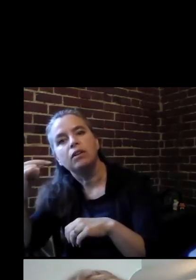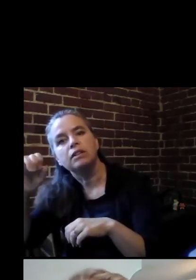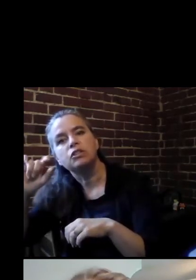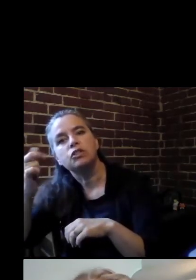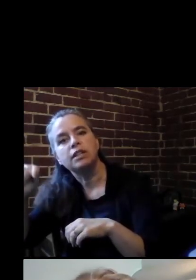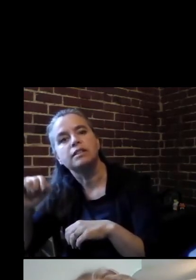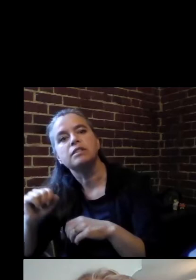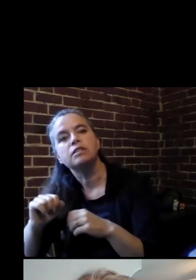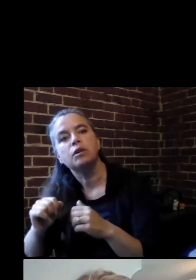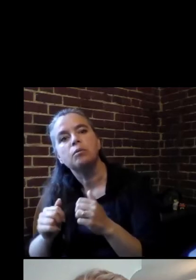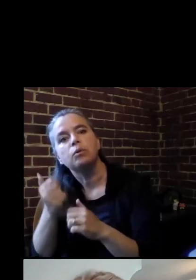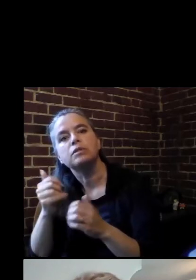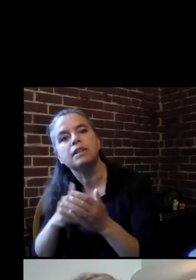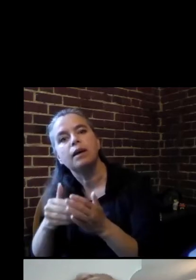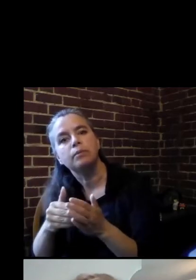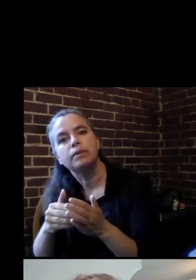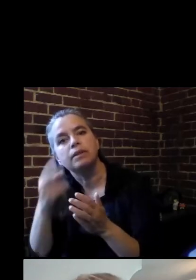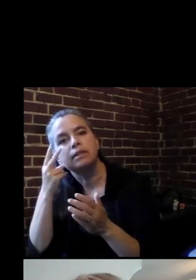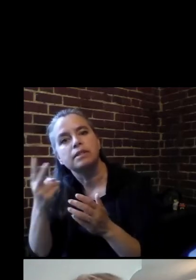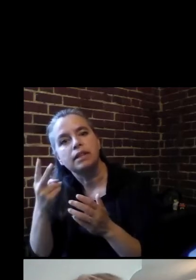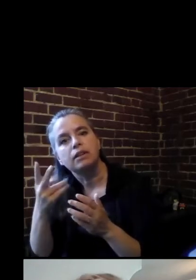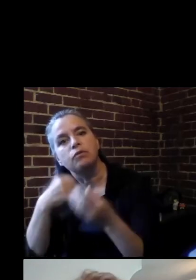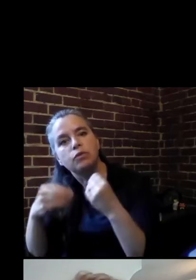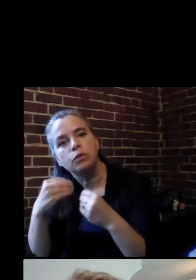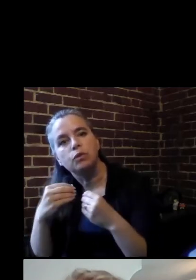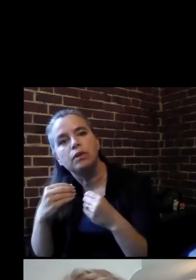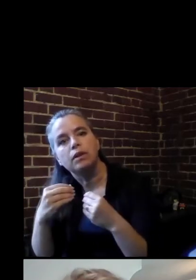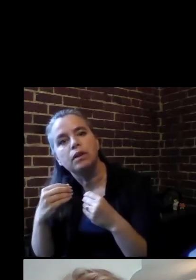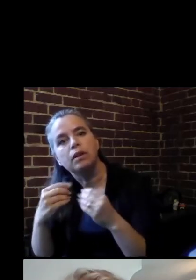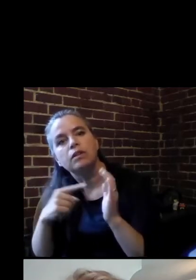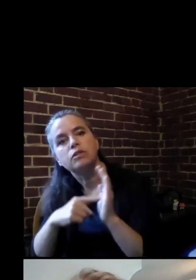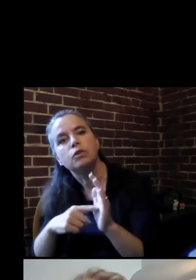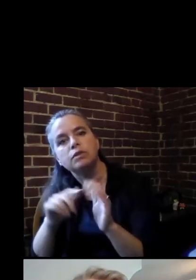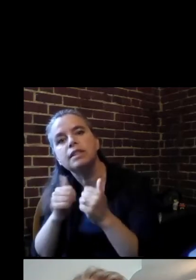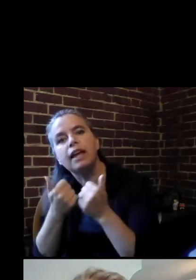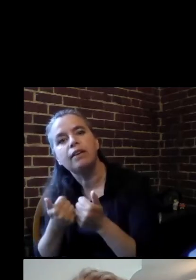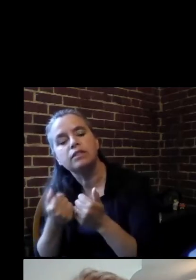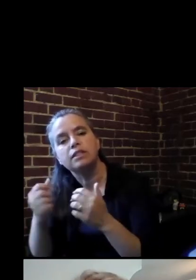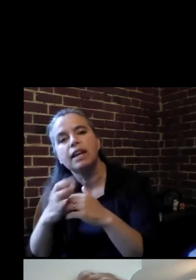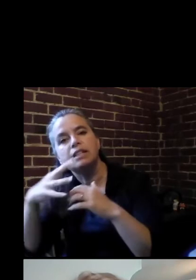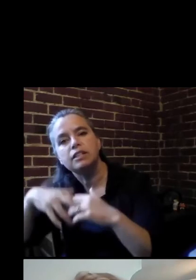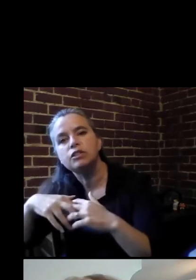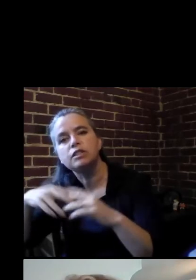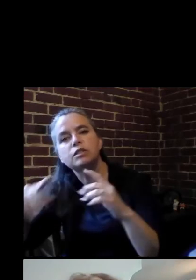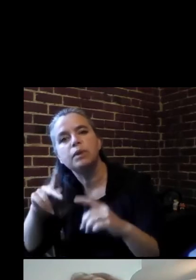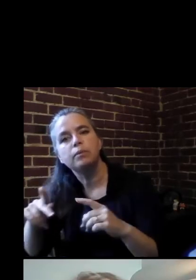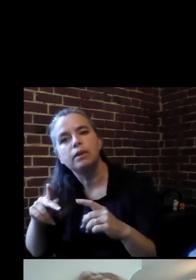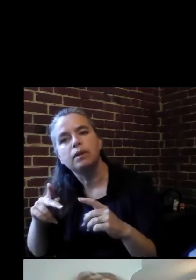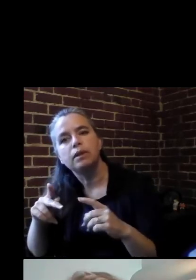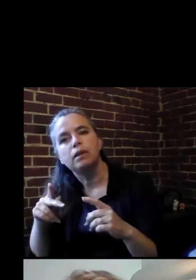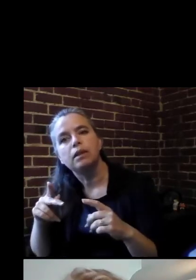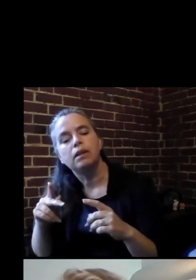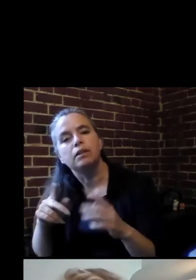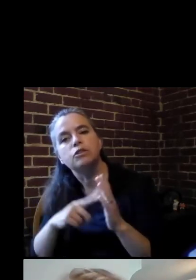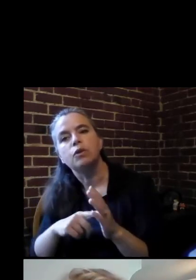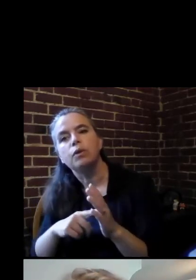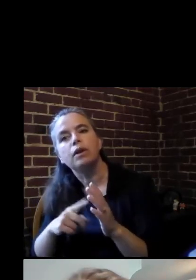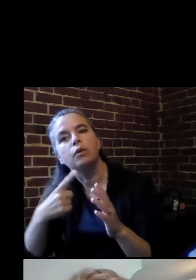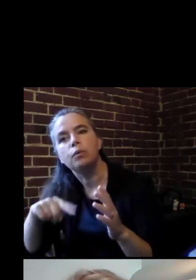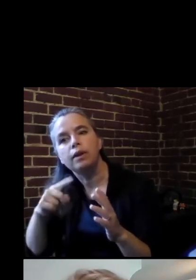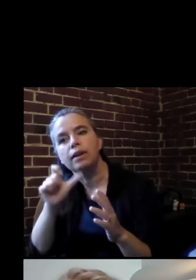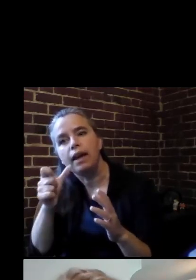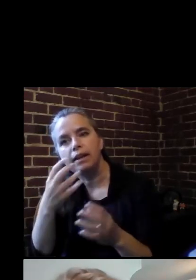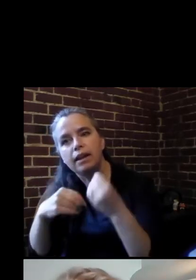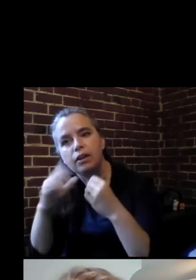And this is interpreted as signs of agency. This is Indigenous people saying, like, no, we're not the going to eat your European food.